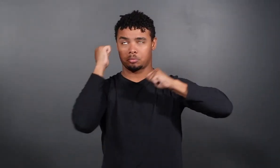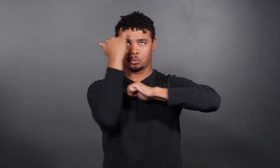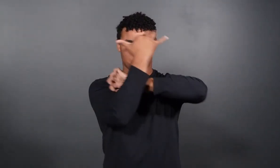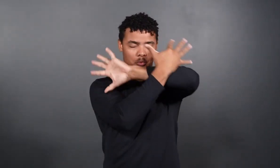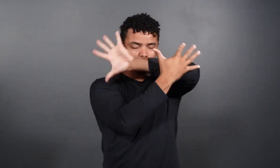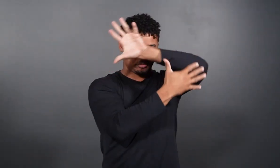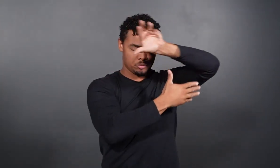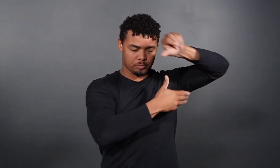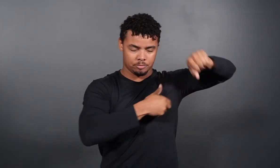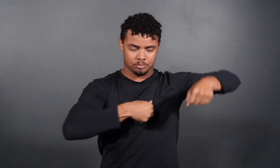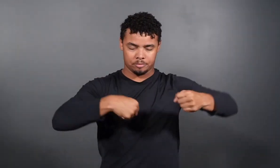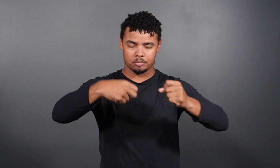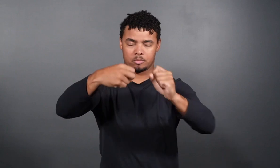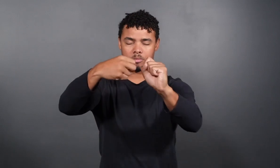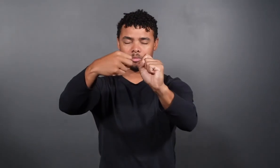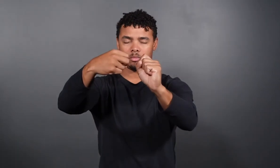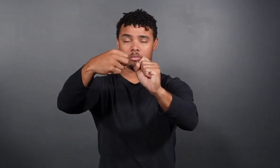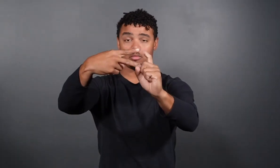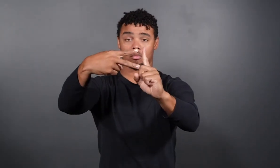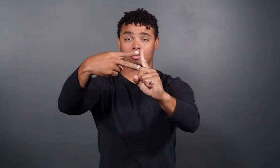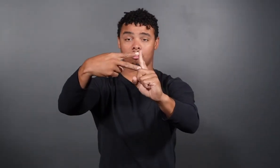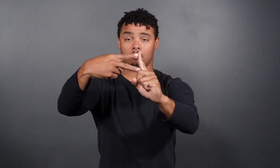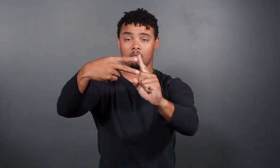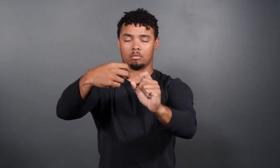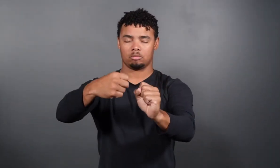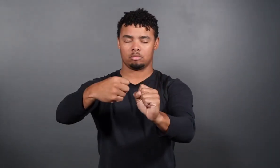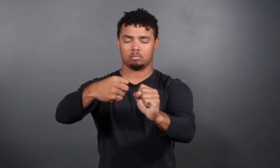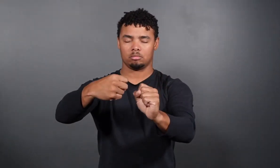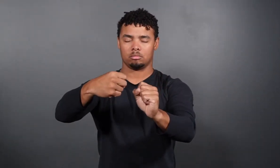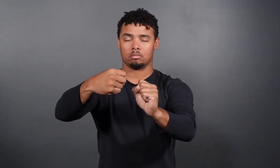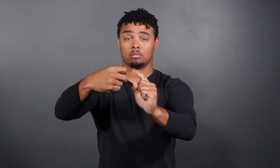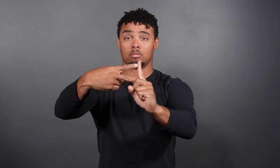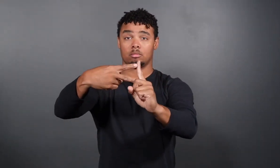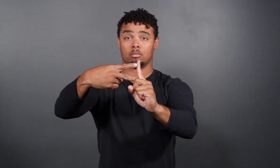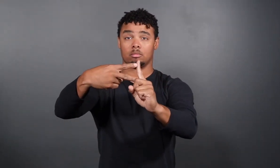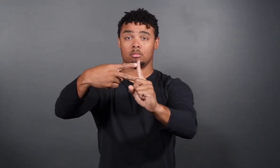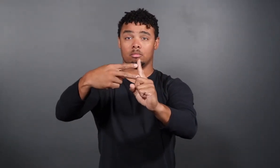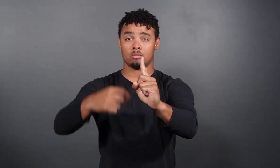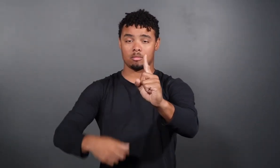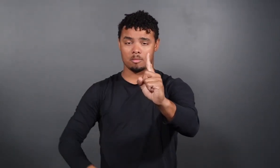it swirls again and the “PLAY” icon flashes